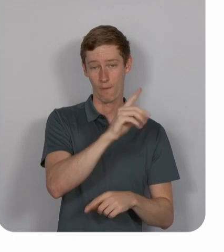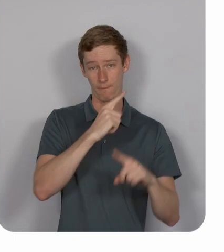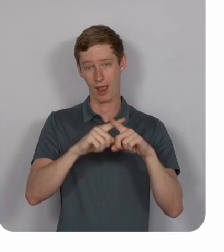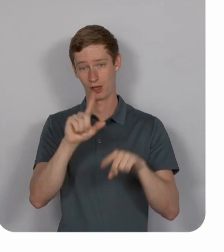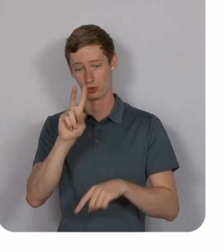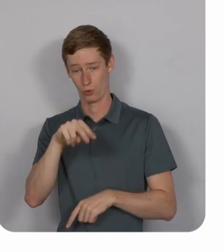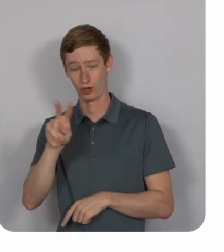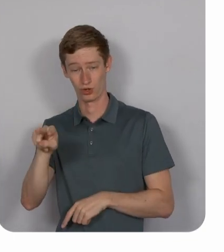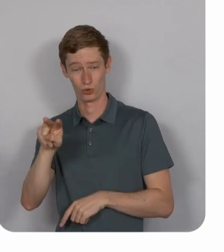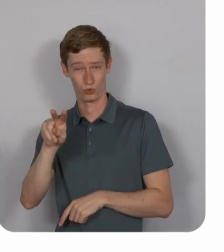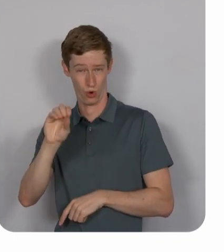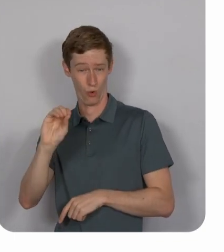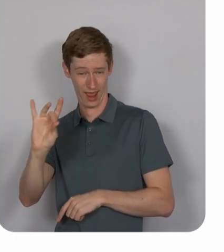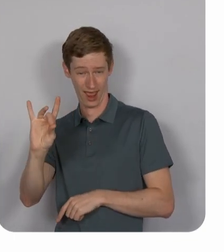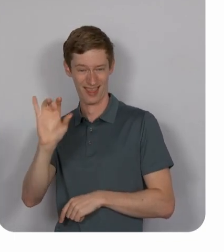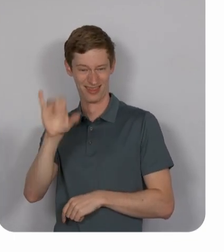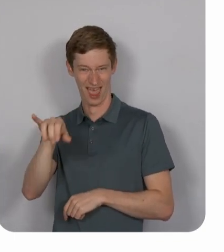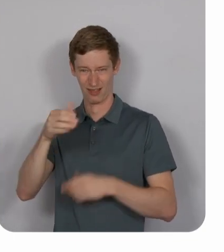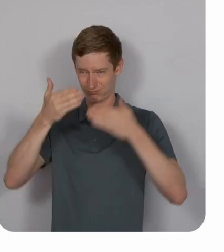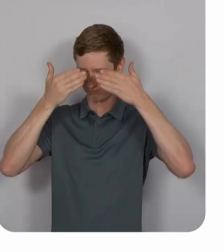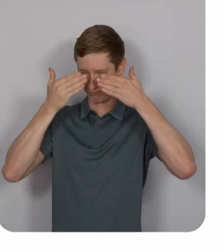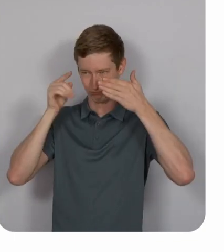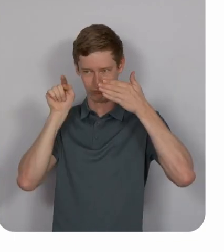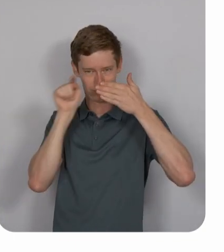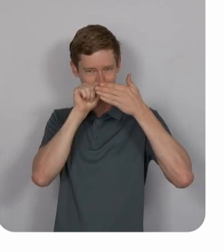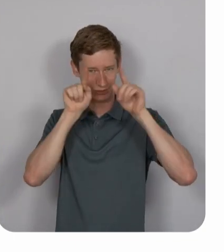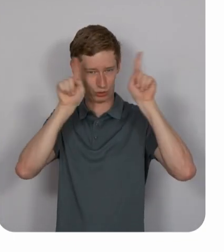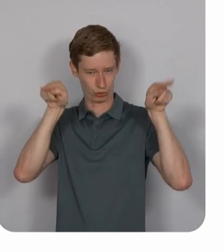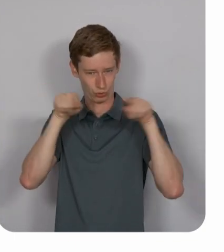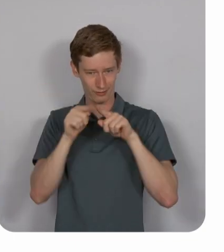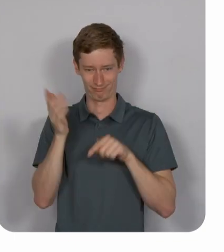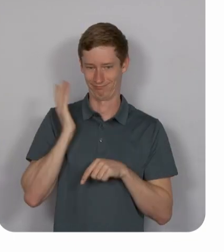a significant boost over the 1832 x 1920 of the Quest 2.